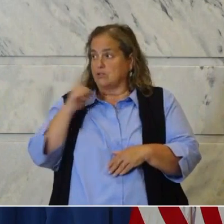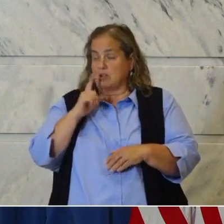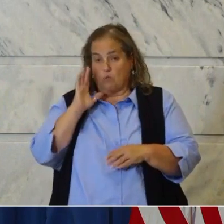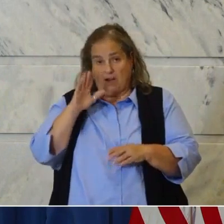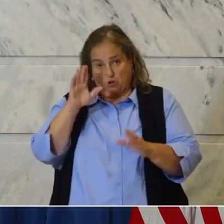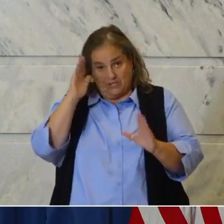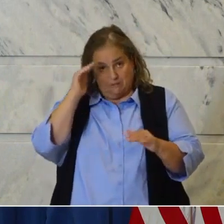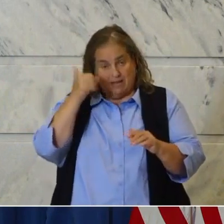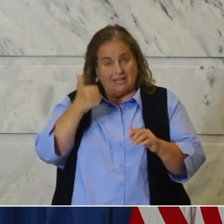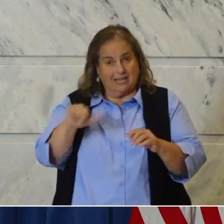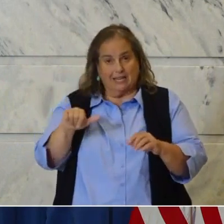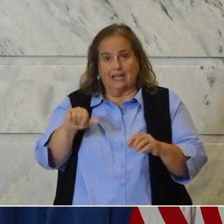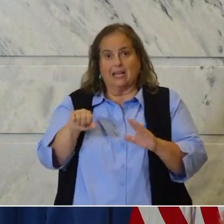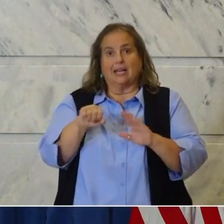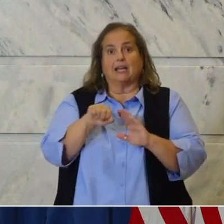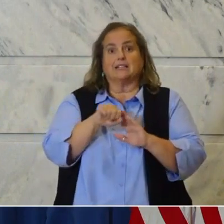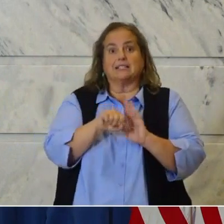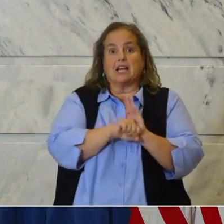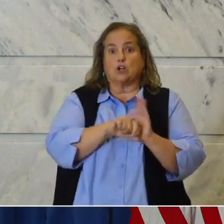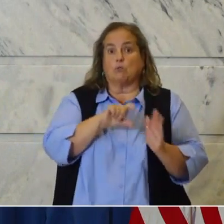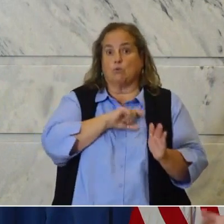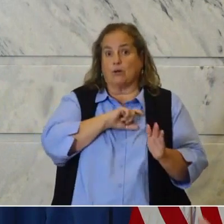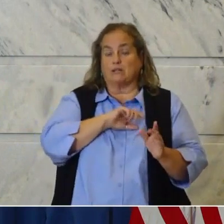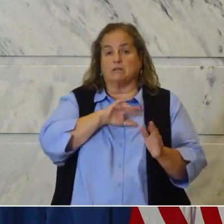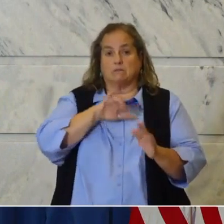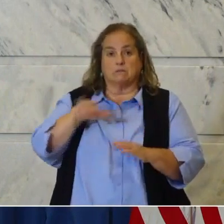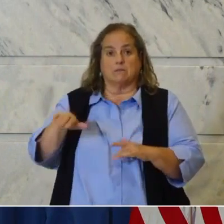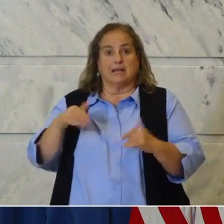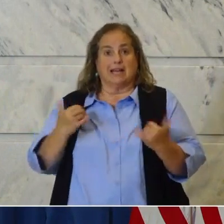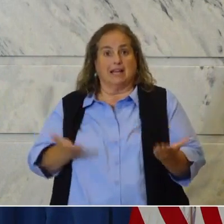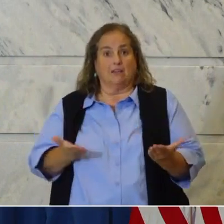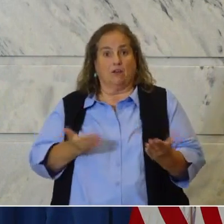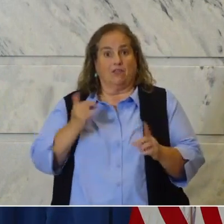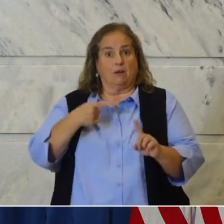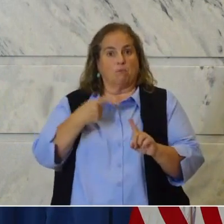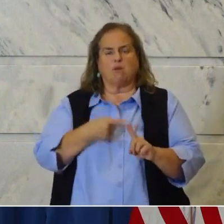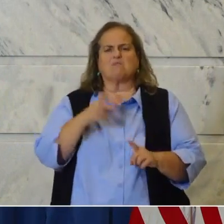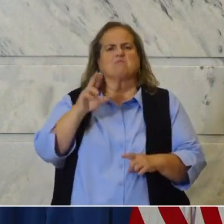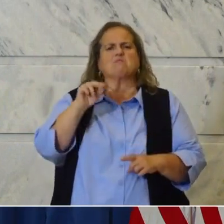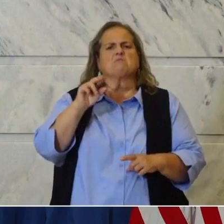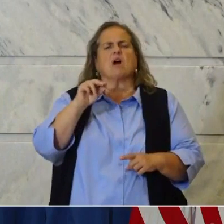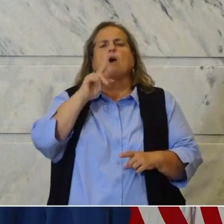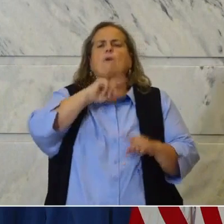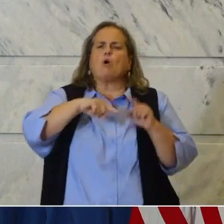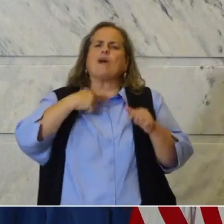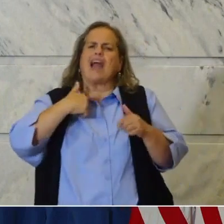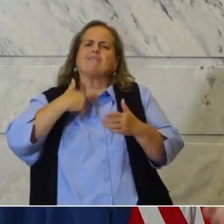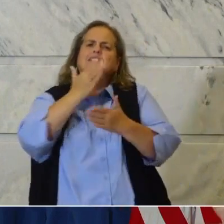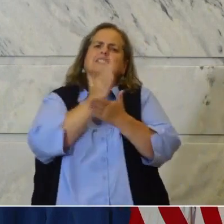No, well, not not that otherwise aren't already in Louisville. We have a certain number of state police that work in Louisville. We have a post